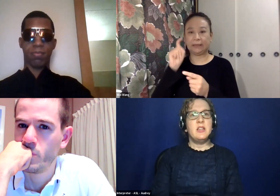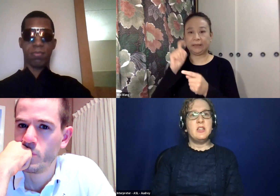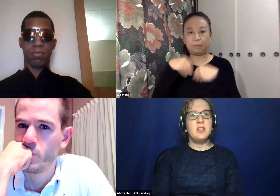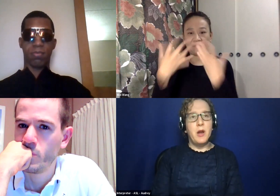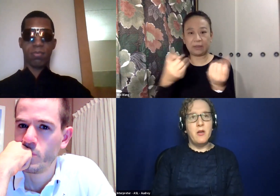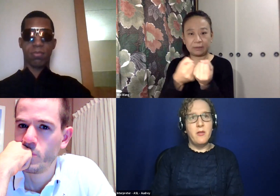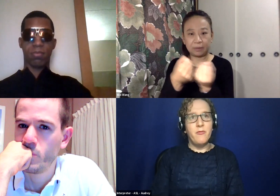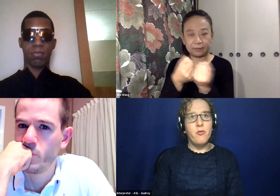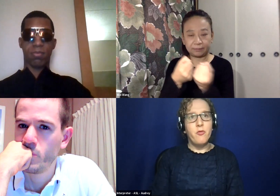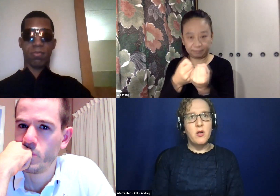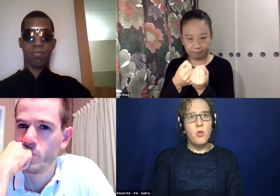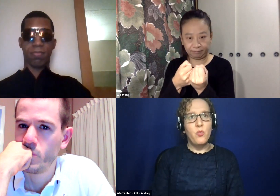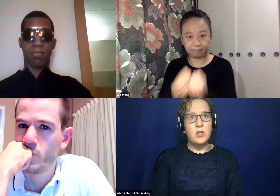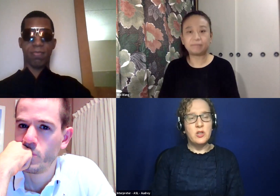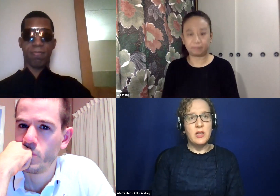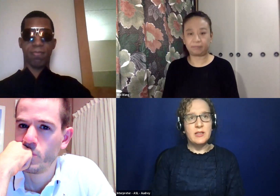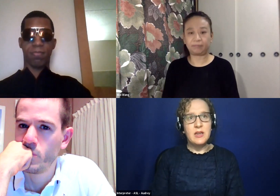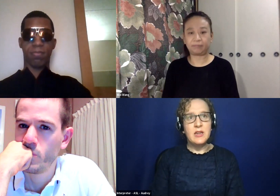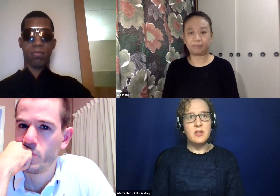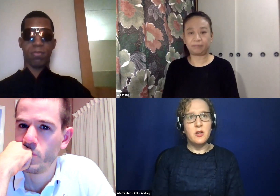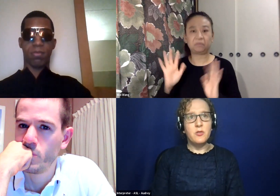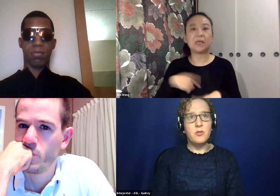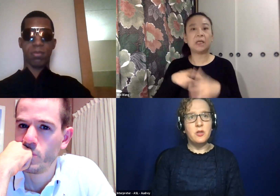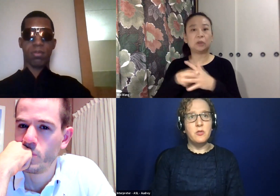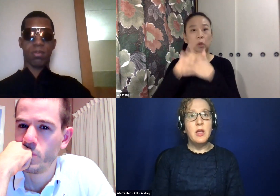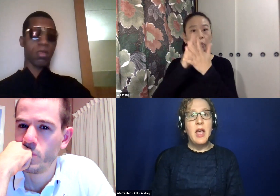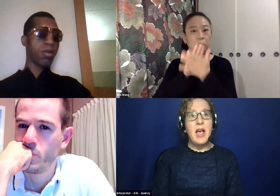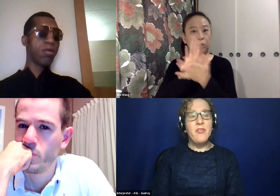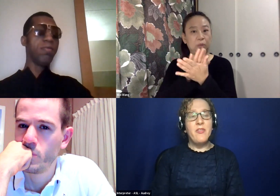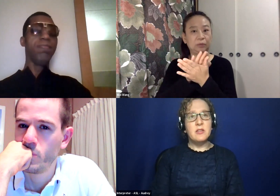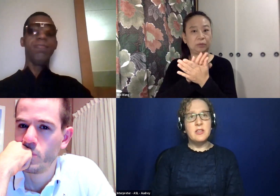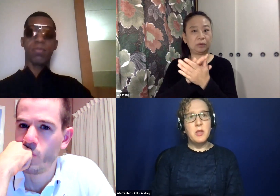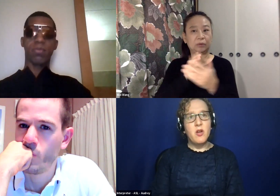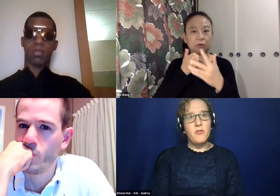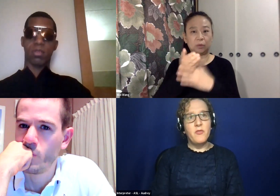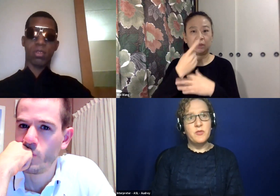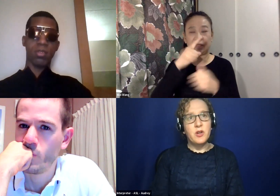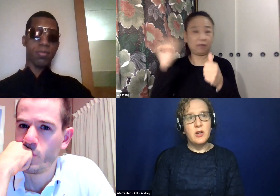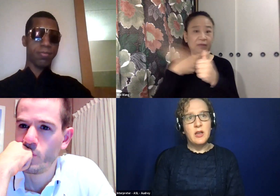to prepare them for which class they needed to go to, and the disability office was very